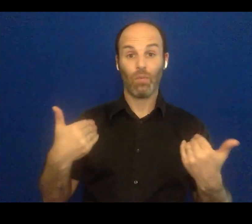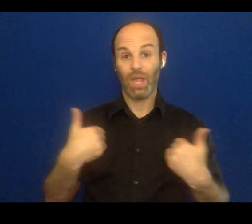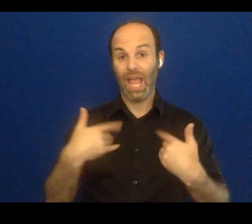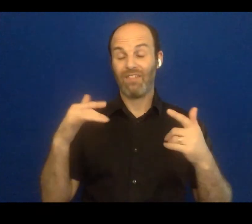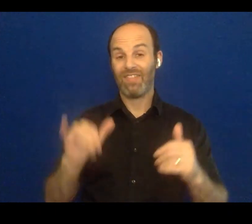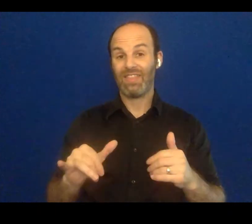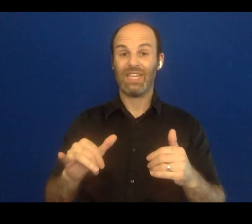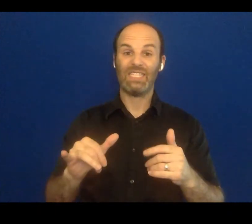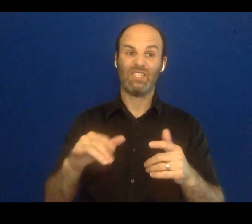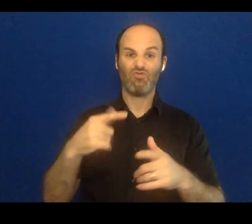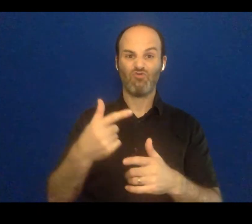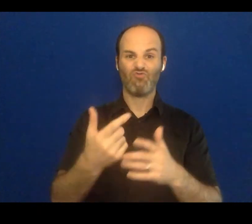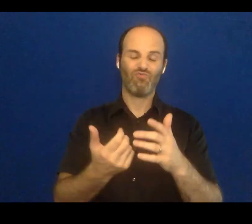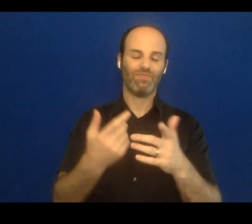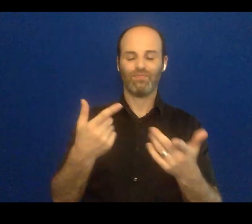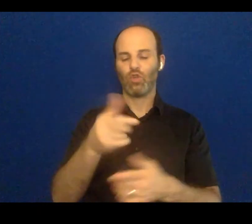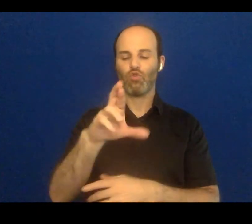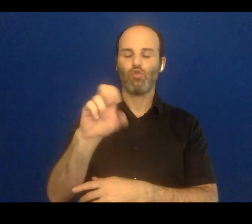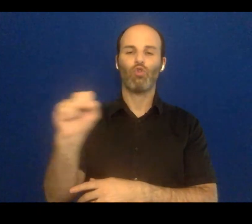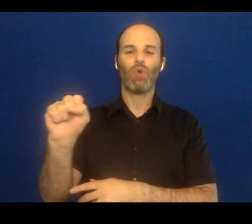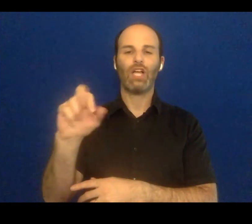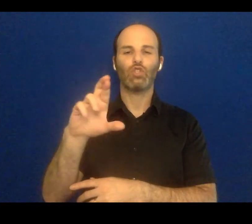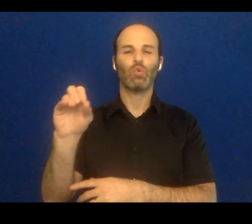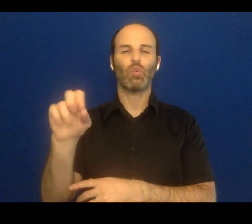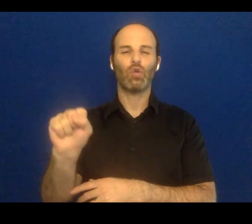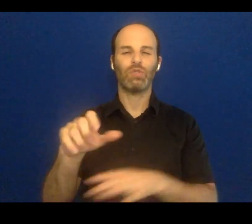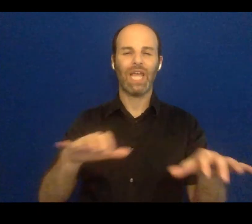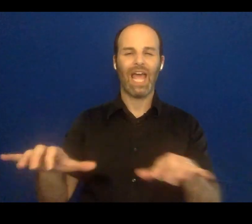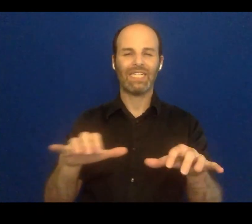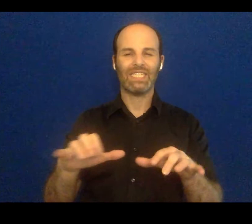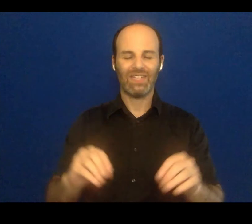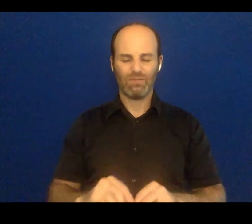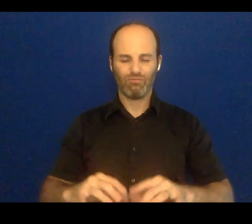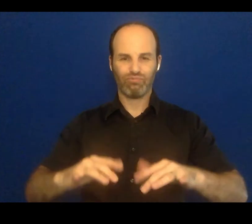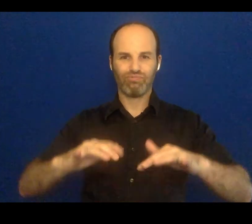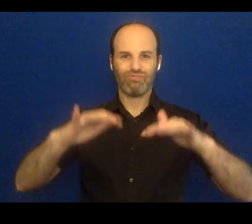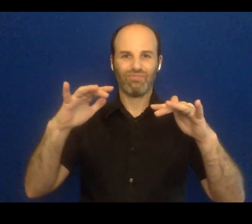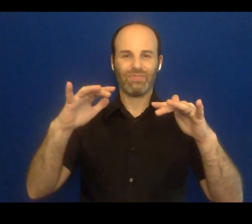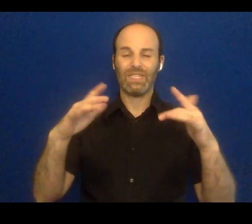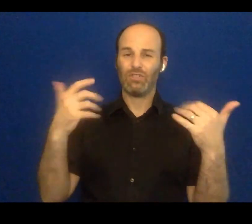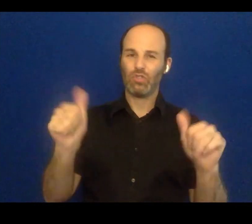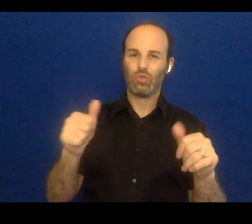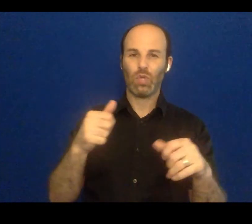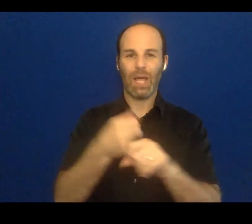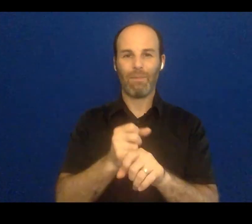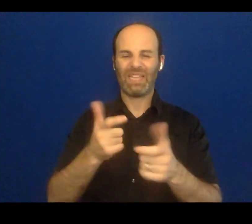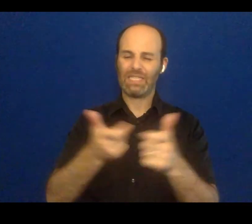THAT WE HAVE GRASS ROOTS ACTIVITY, TRYING TO REALLY SEE IF WE CAN'T MAKE THESE BIG